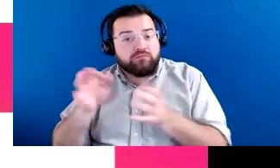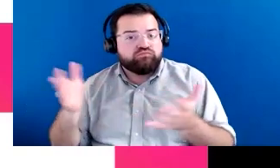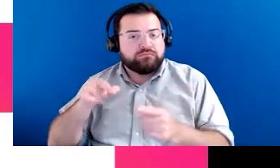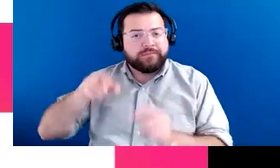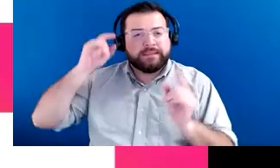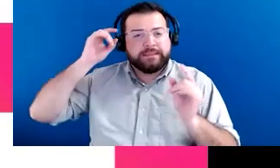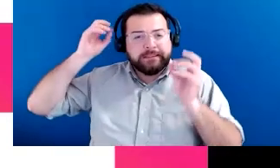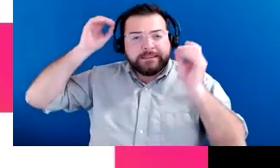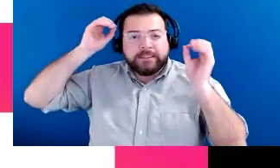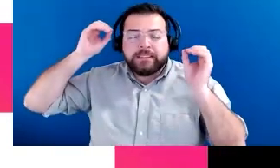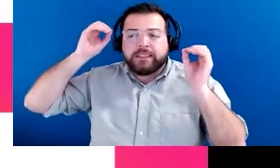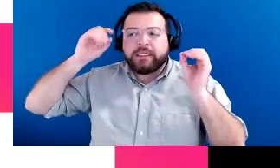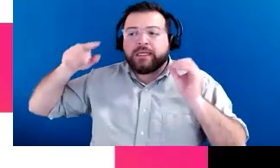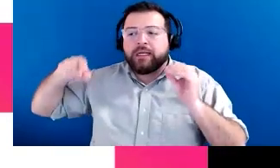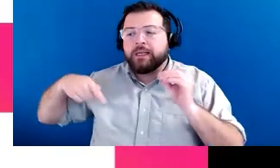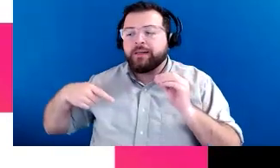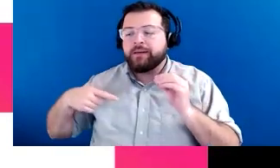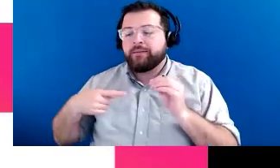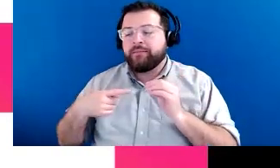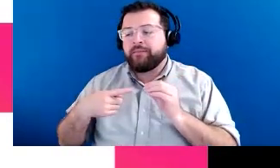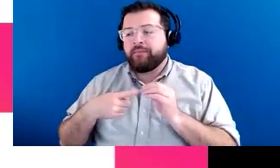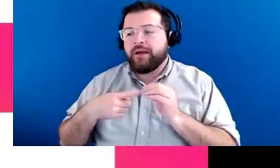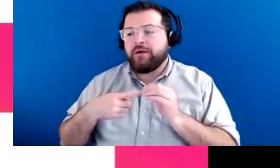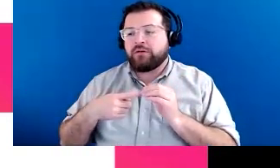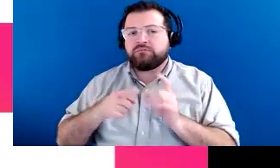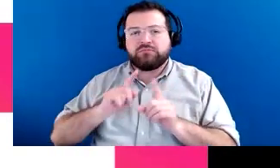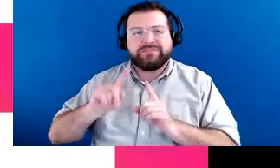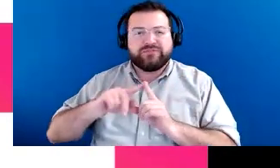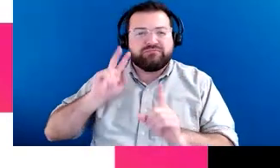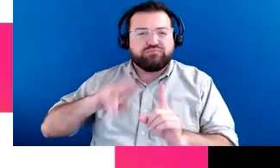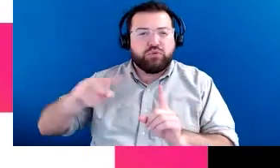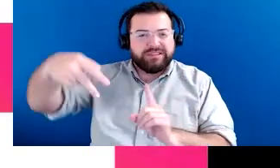you know, from a couple of different points of view. First and foremost, from the student's